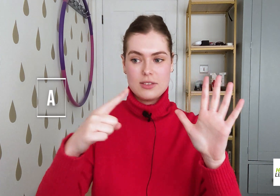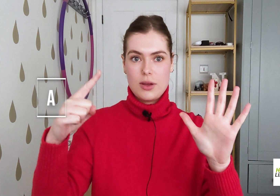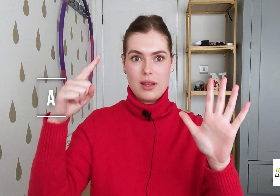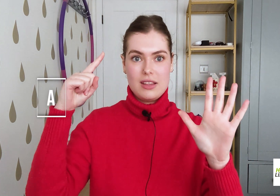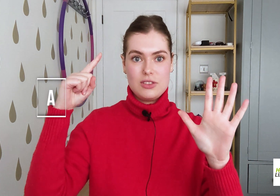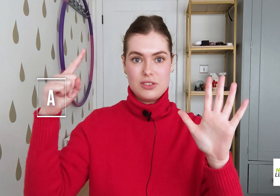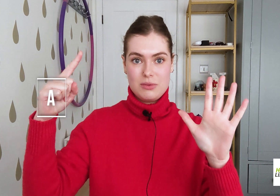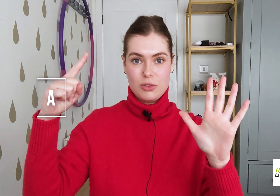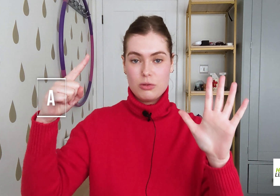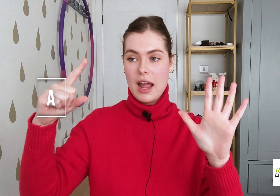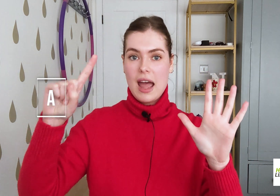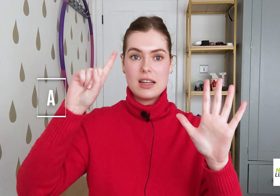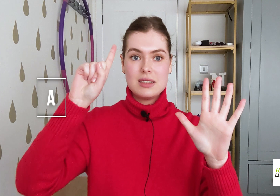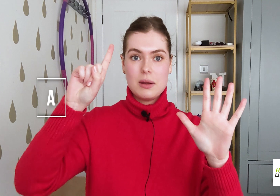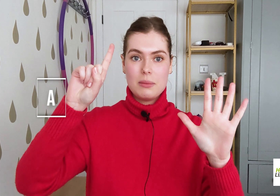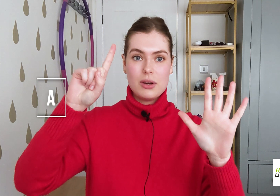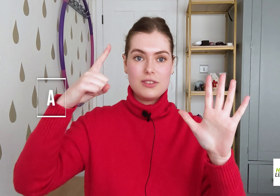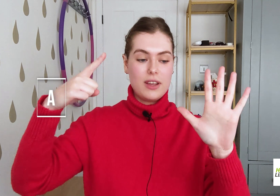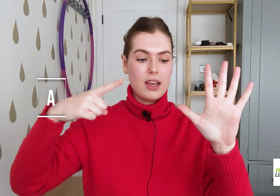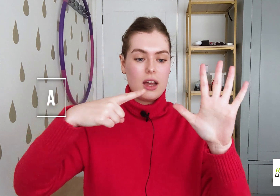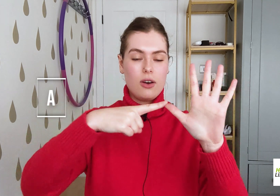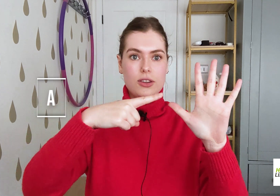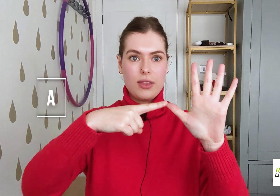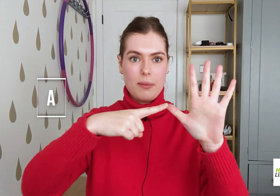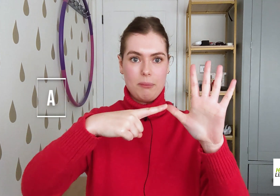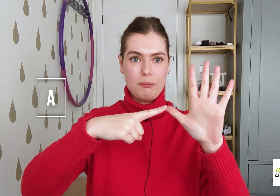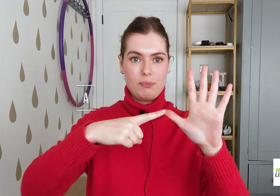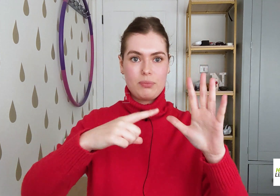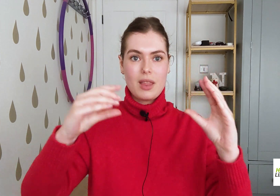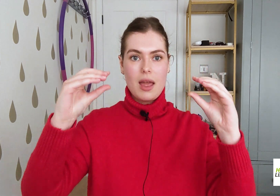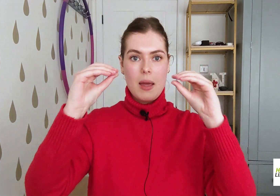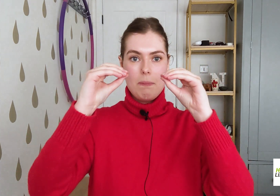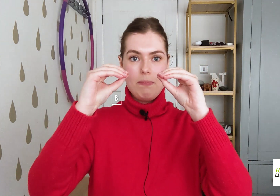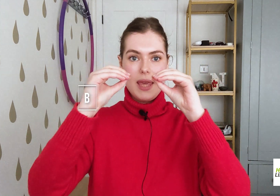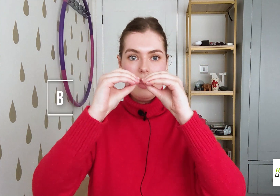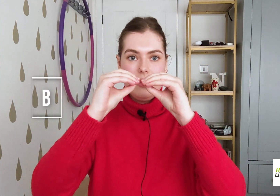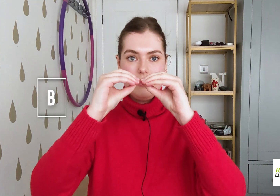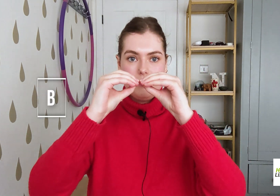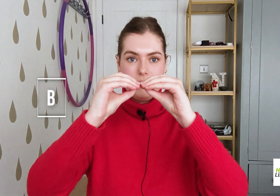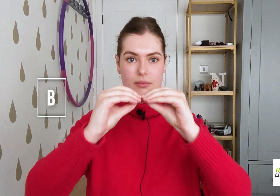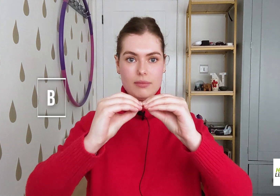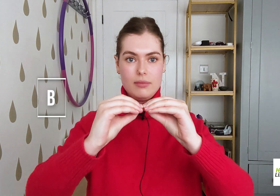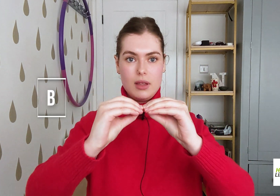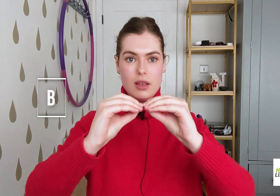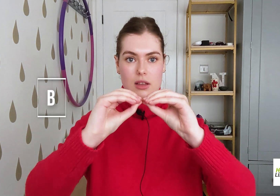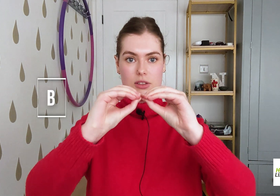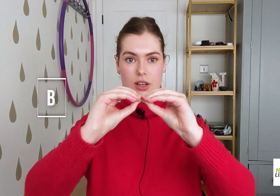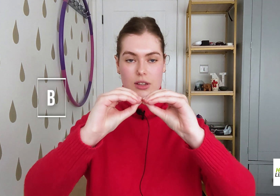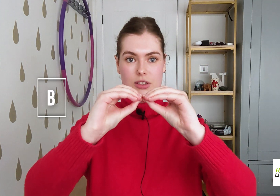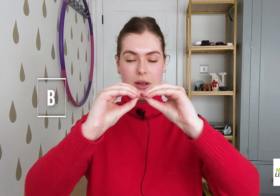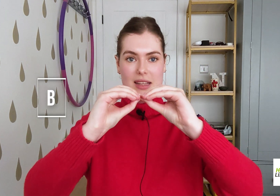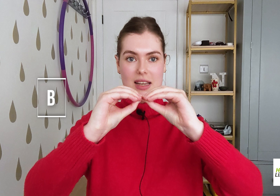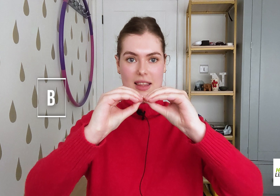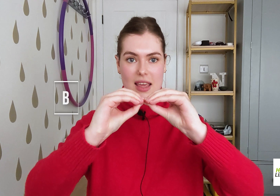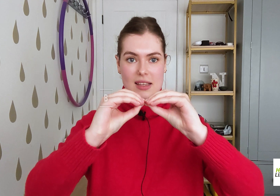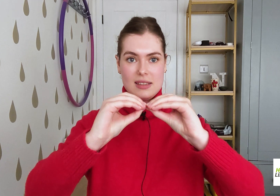so it's your right hand point your finger on your thumb. “B”, So two hands like this.